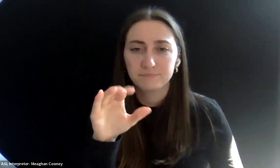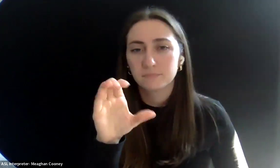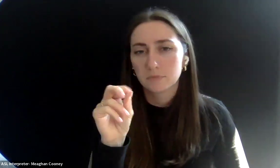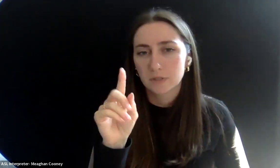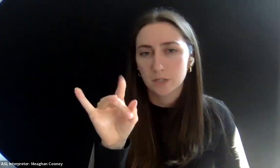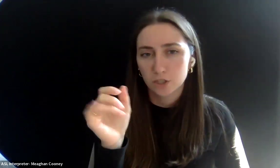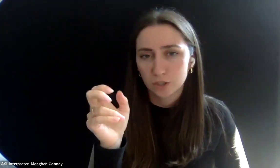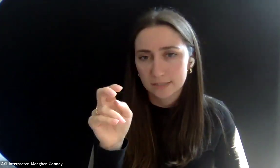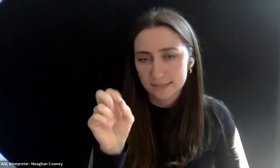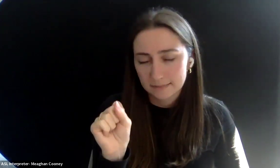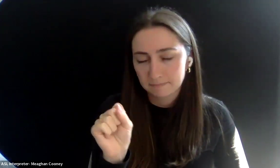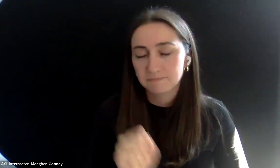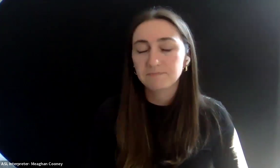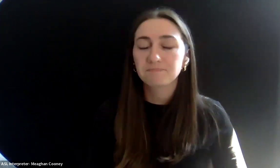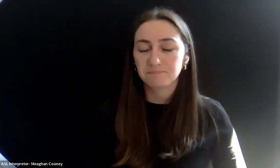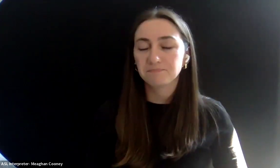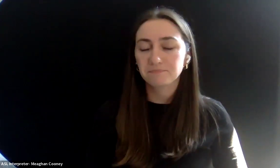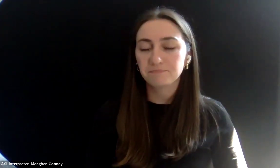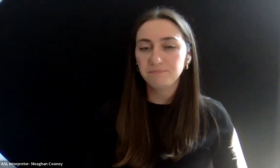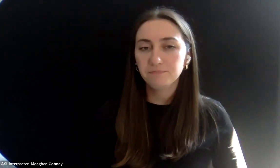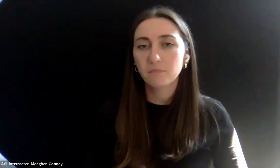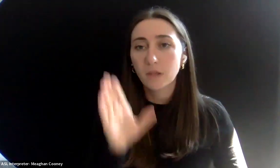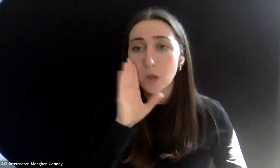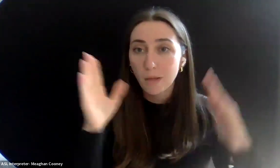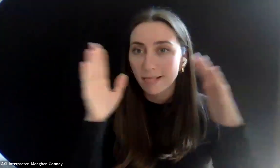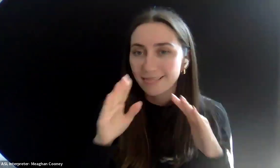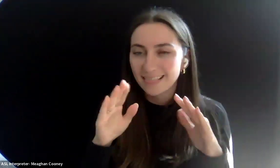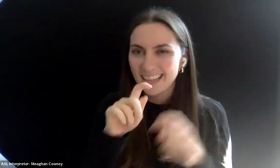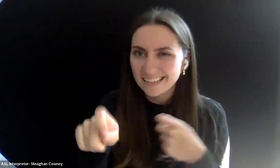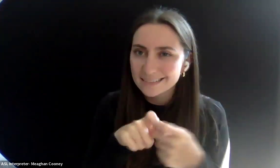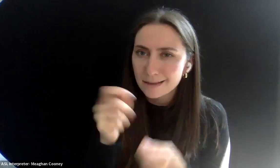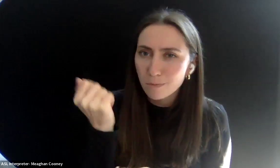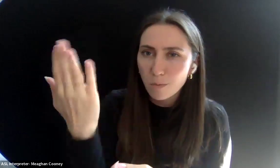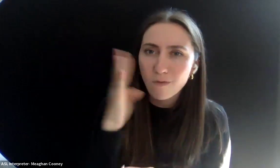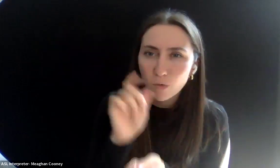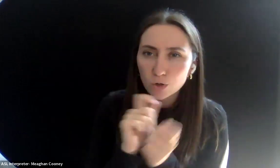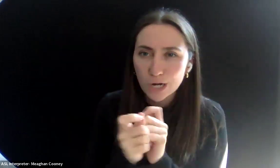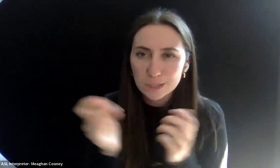OK, so we'll move on to what? What exactly are we proposing for changes? Next slide.